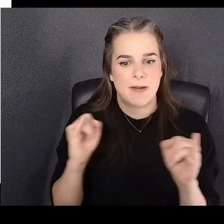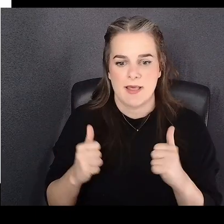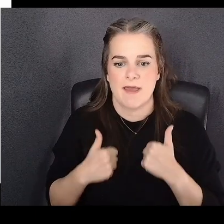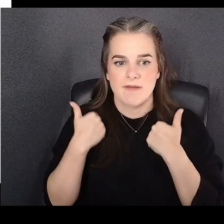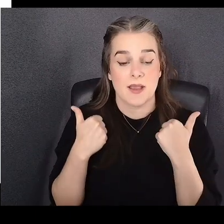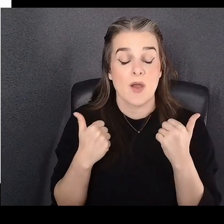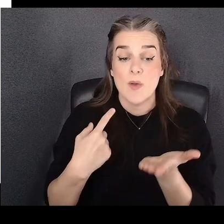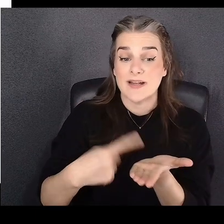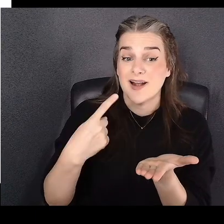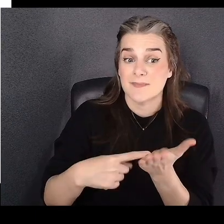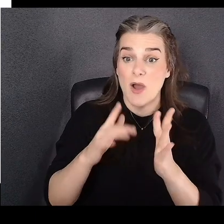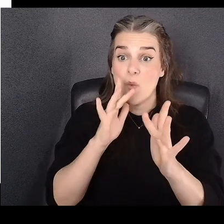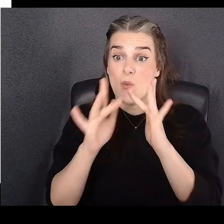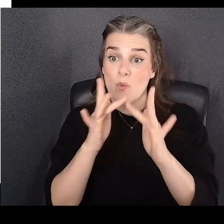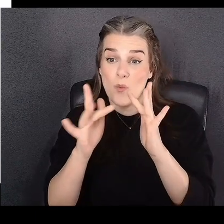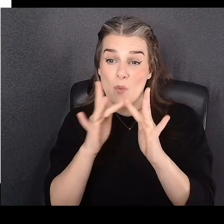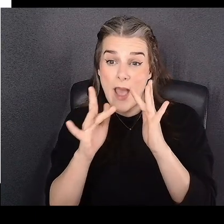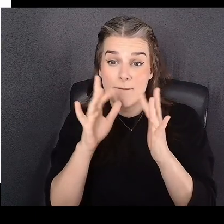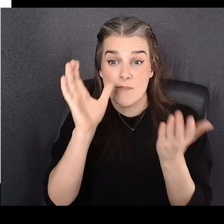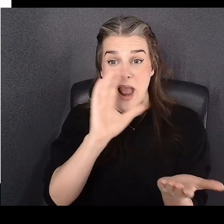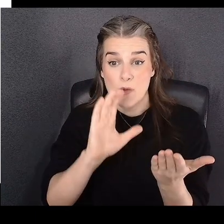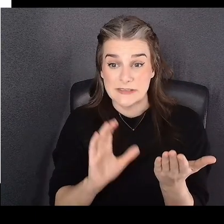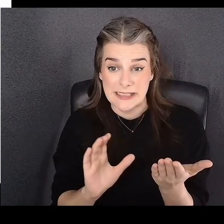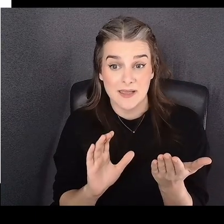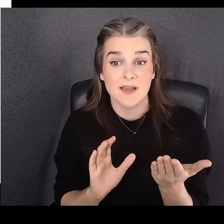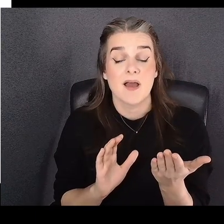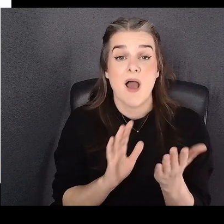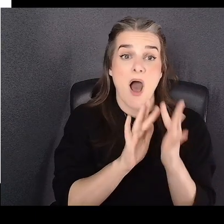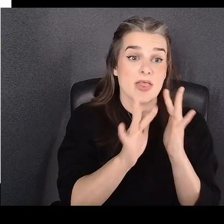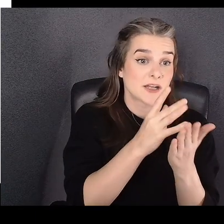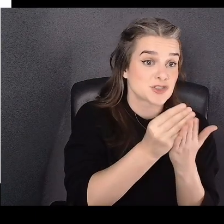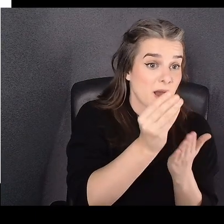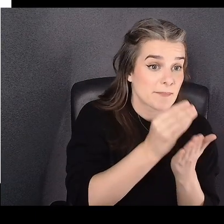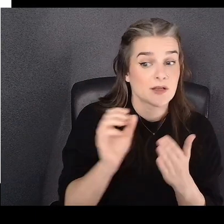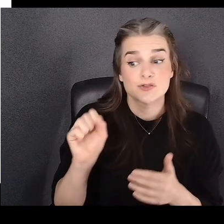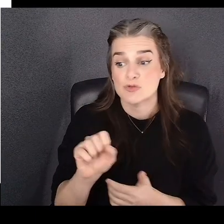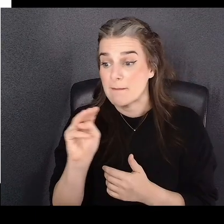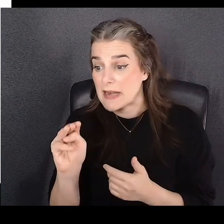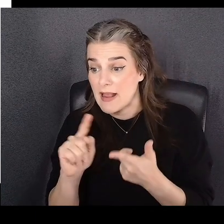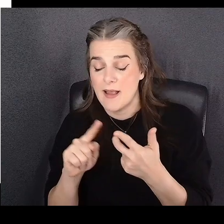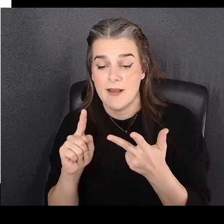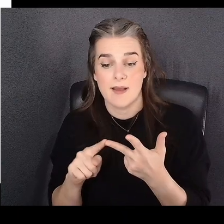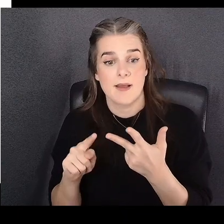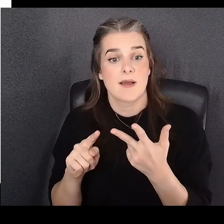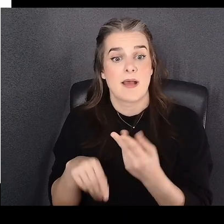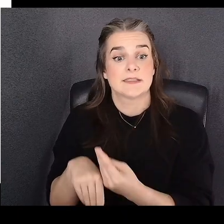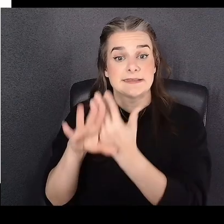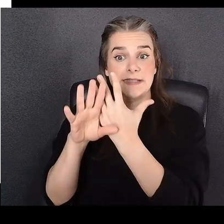so again, the online shopping, social media, telehealth, understanding that being online, being connected through the web,